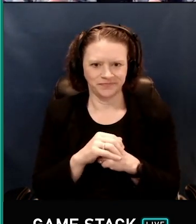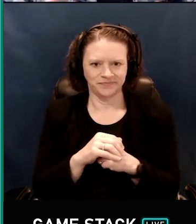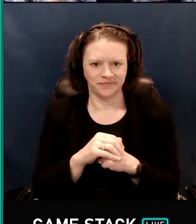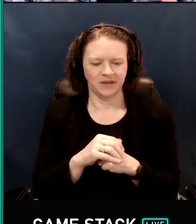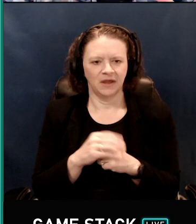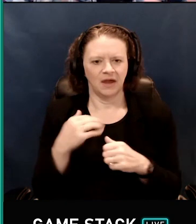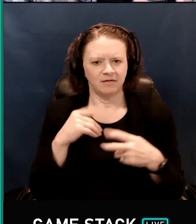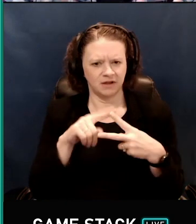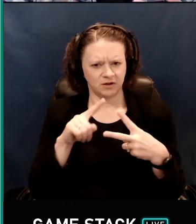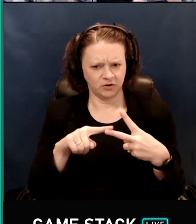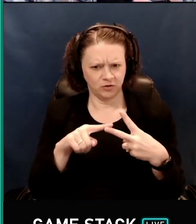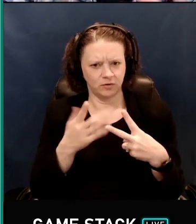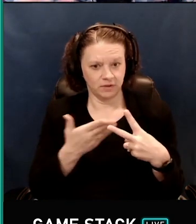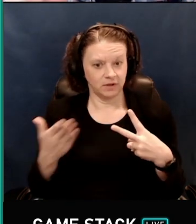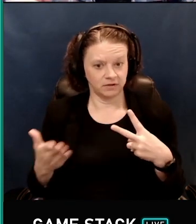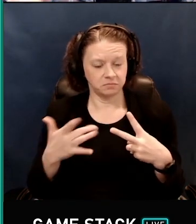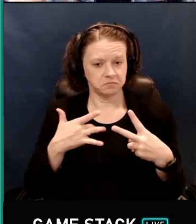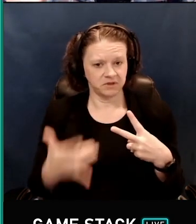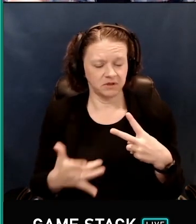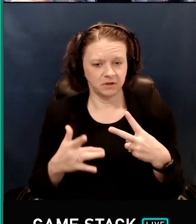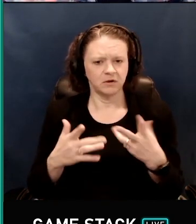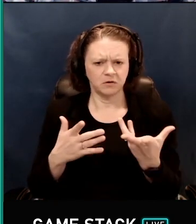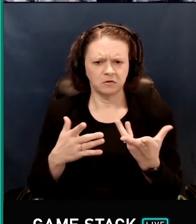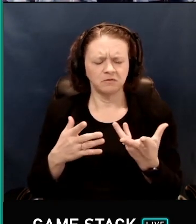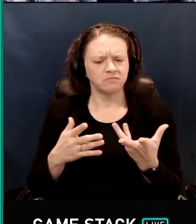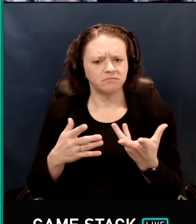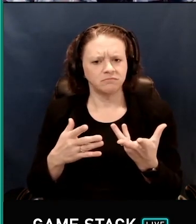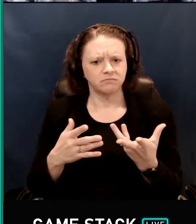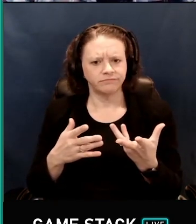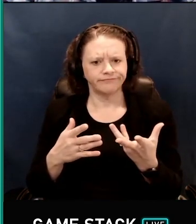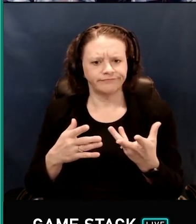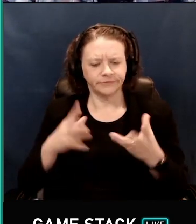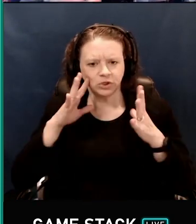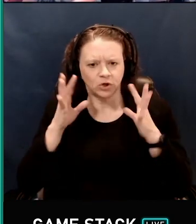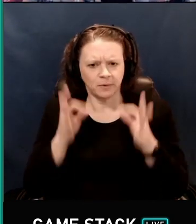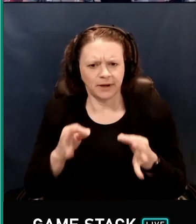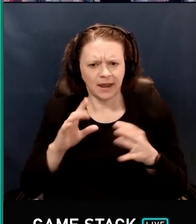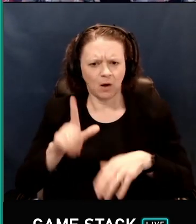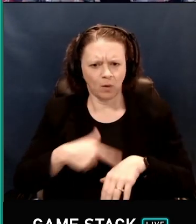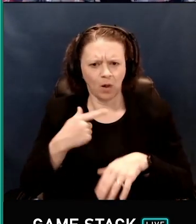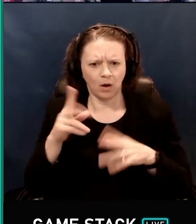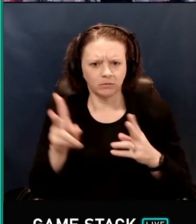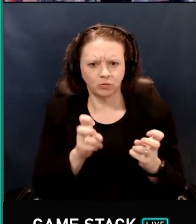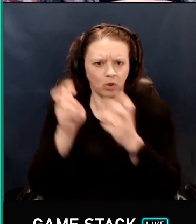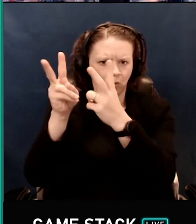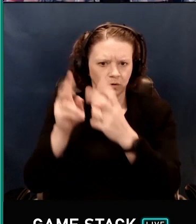feed into the time it takes to load. And that's X, here on the screen, X megabytes total.